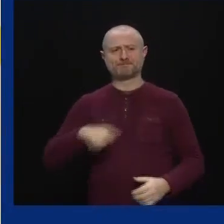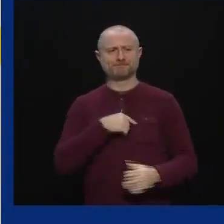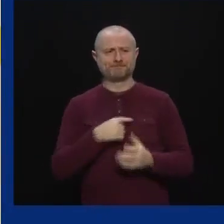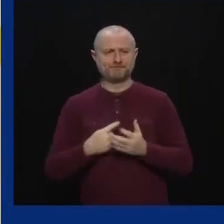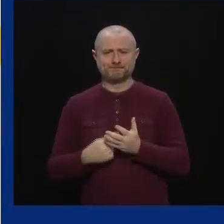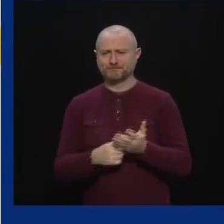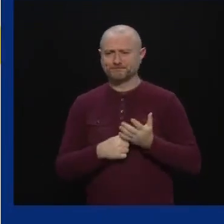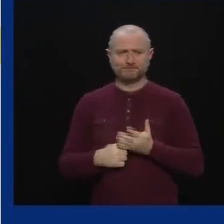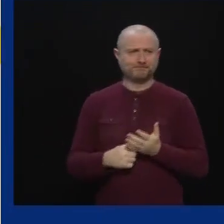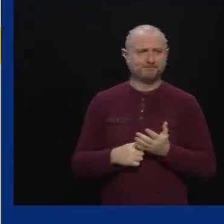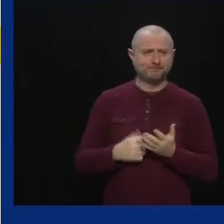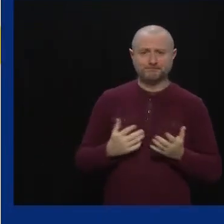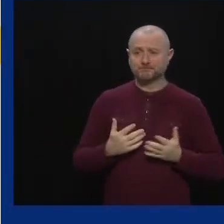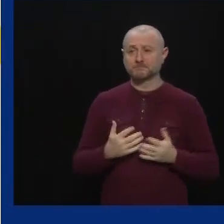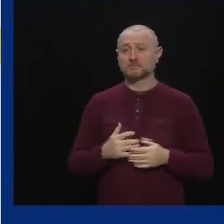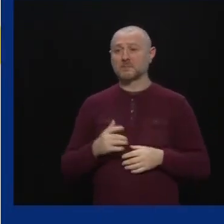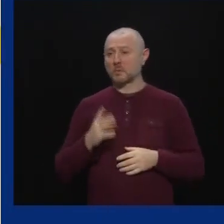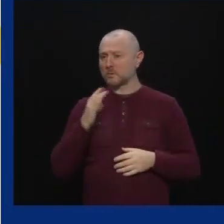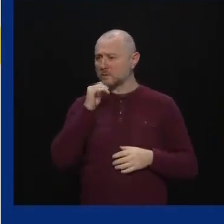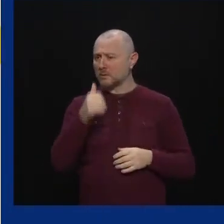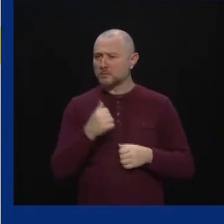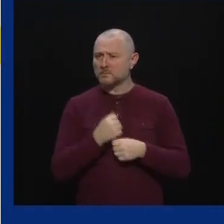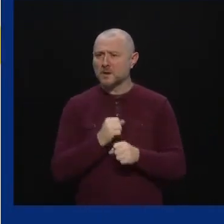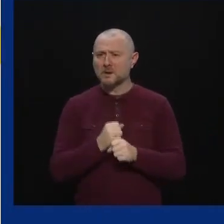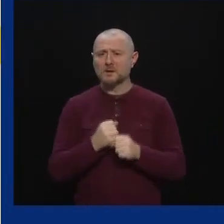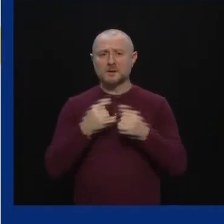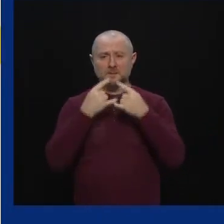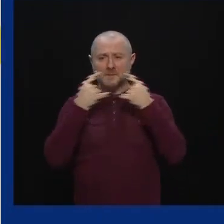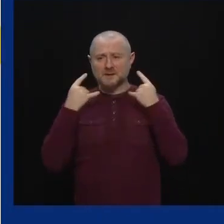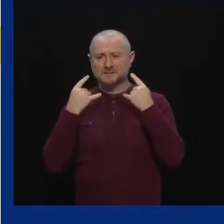THANK YOU.